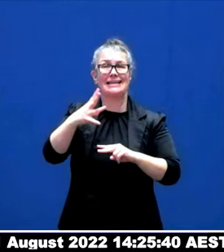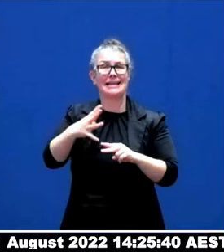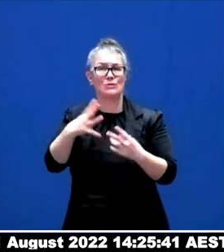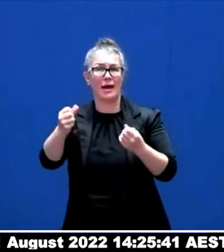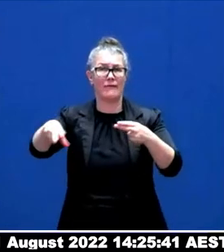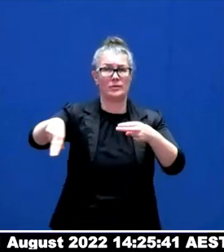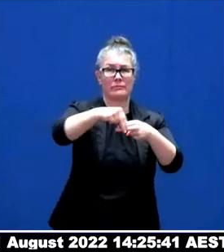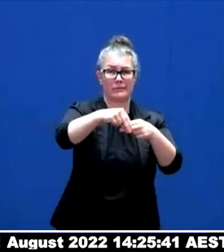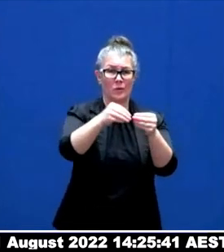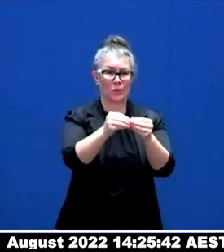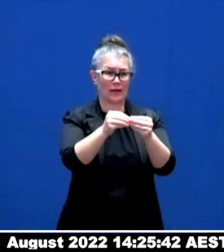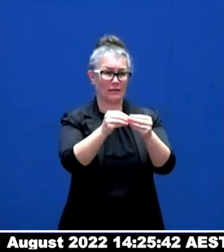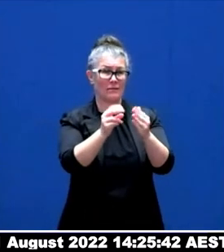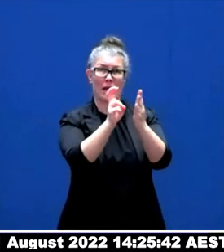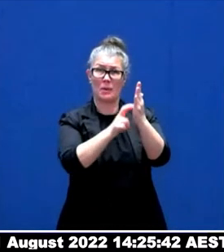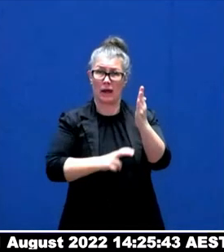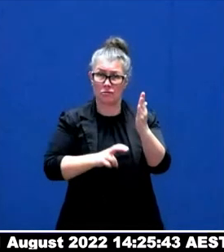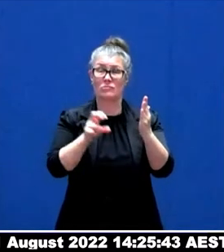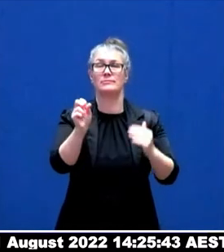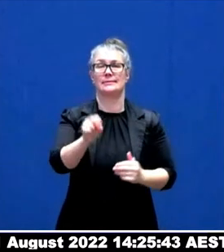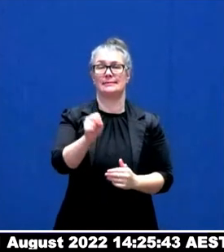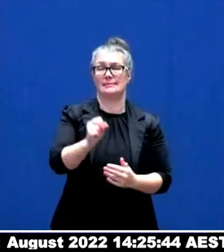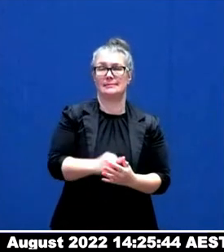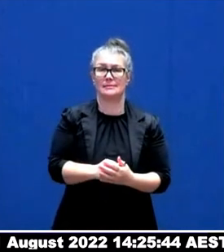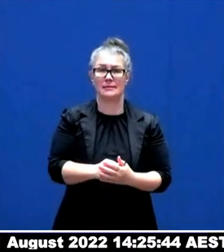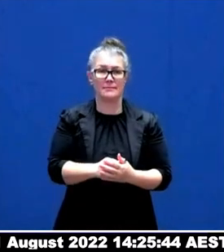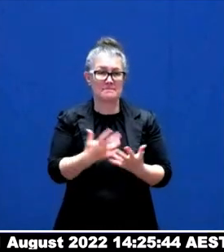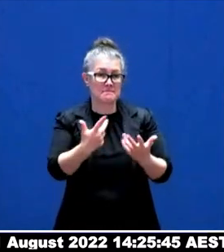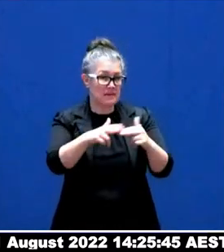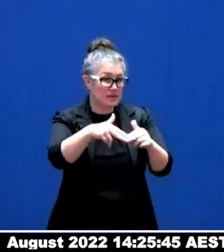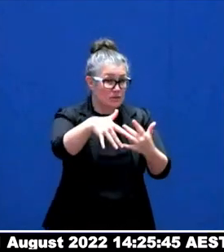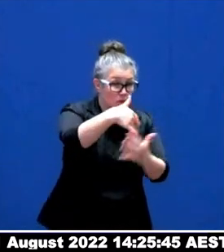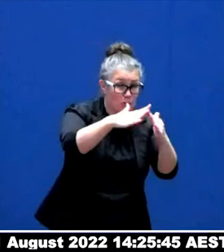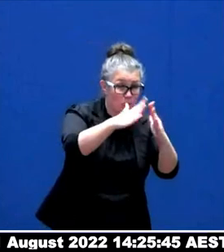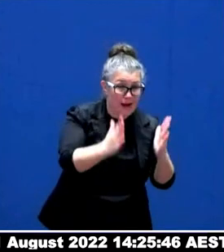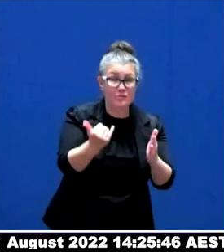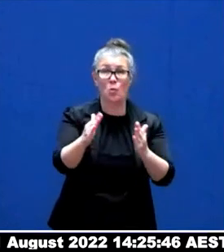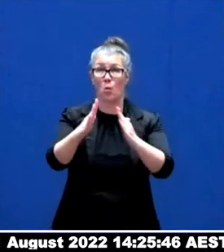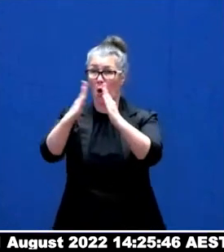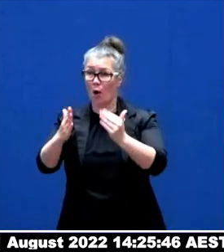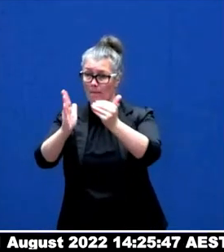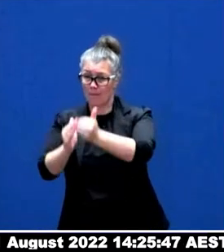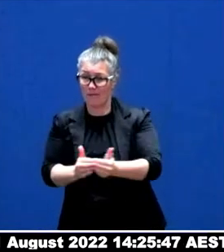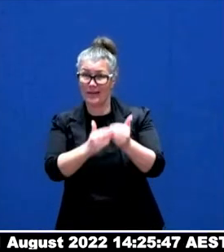And those are assessments, whether for social housing or for home modification, under the NDIS?